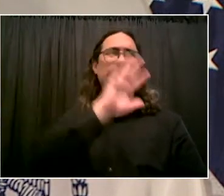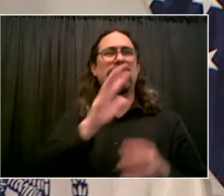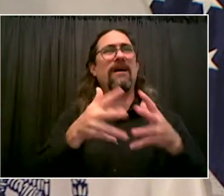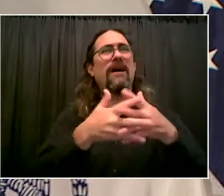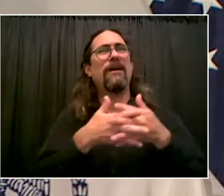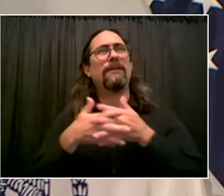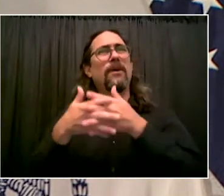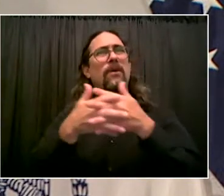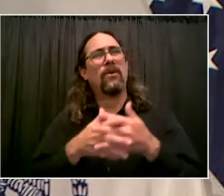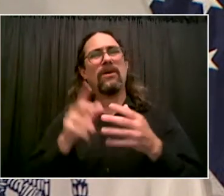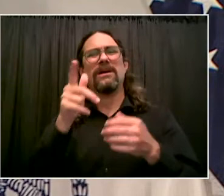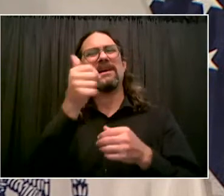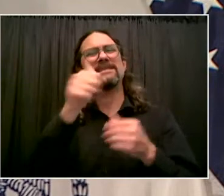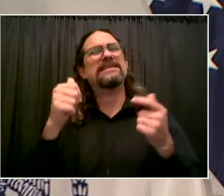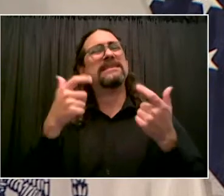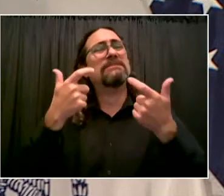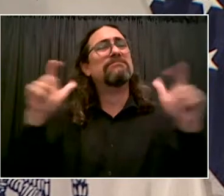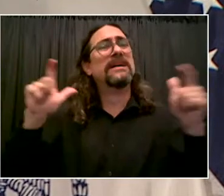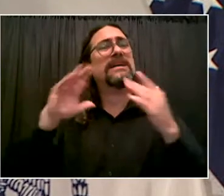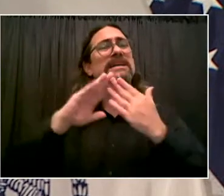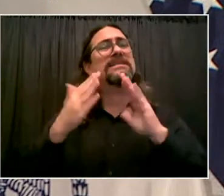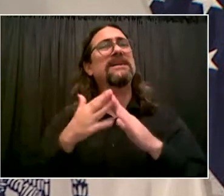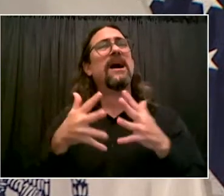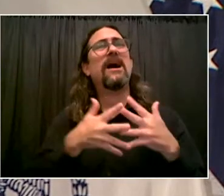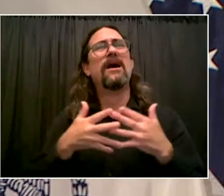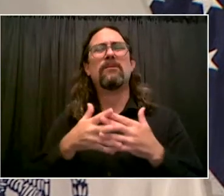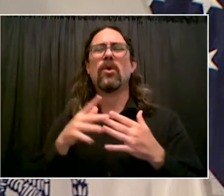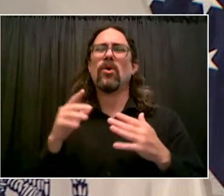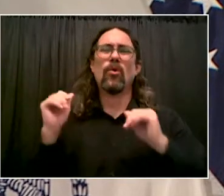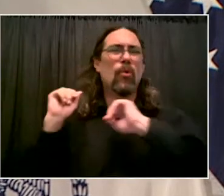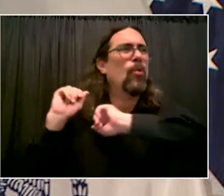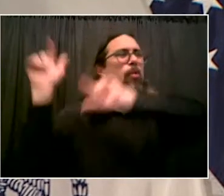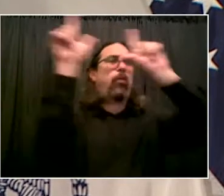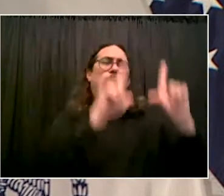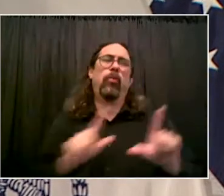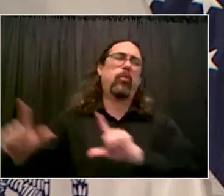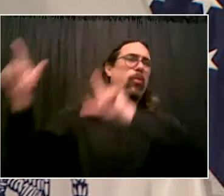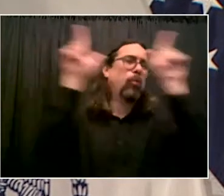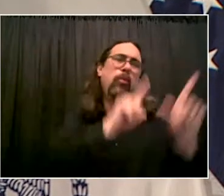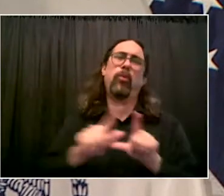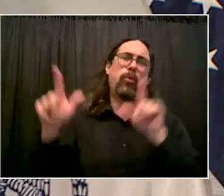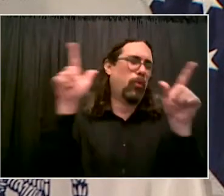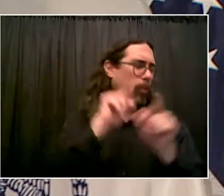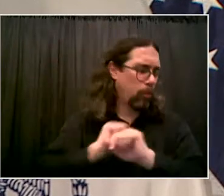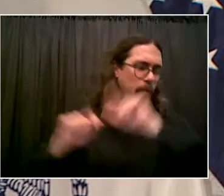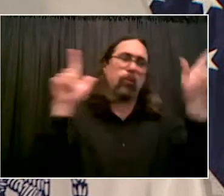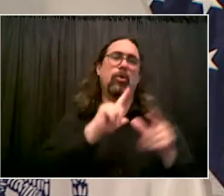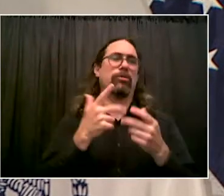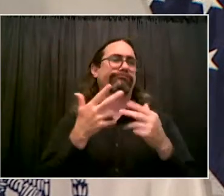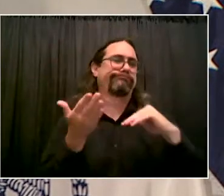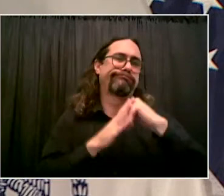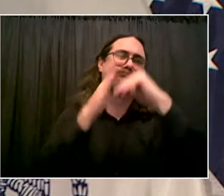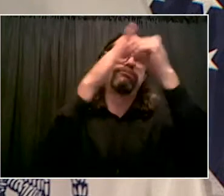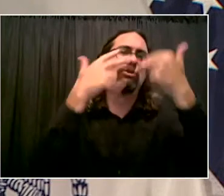OVER THE COUNTRY, RED STATES, BLUE STATES ALIKE, WE HAVE TO BE HONEST ABOUT WHAT HAPPENS HERE.